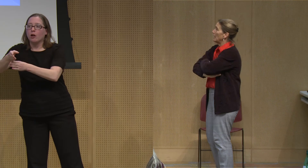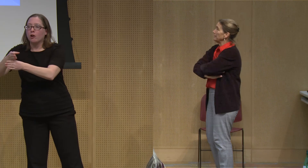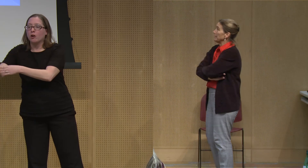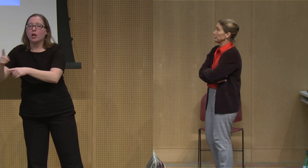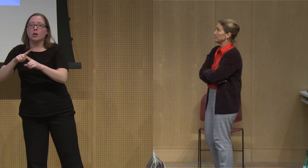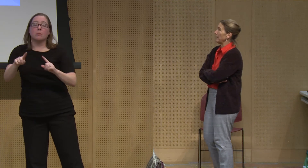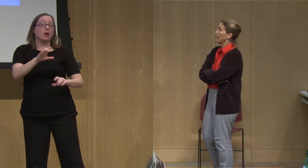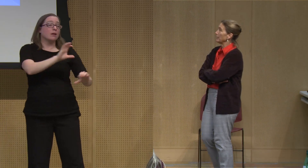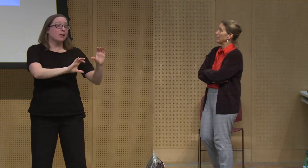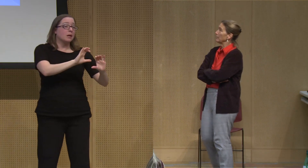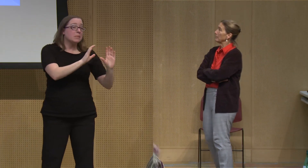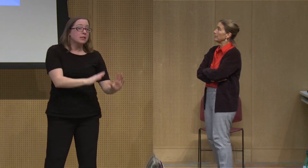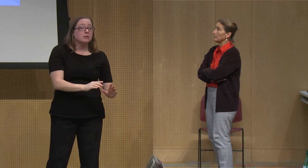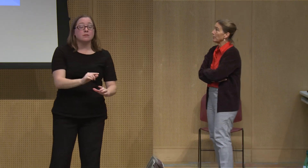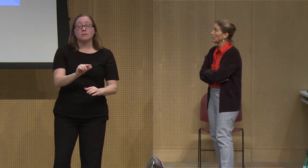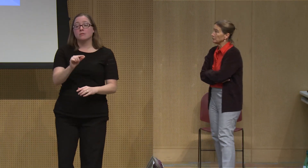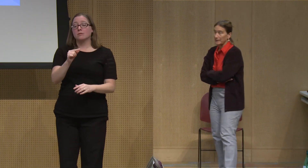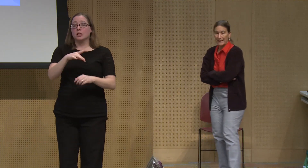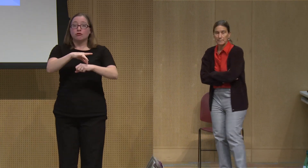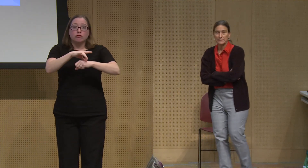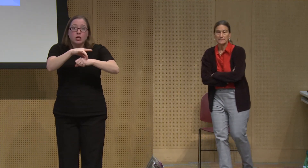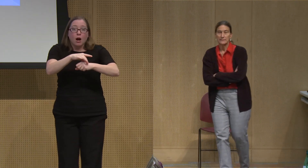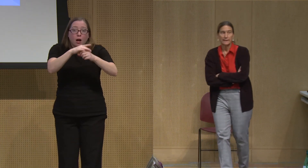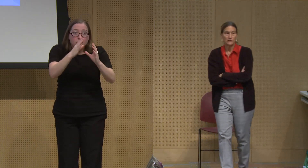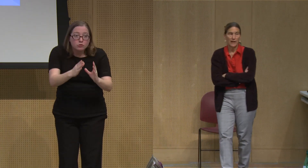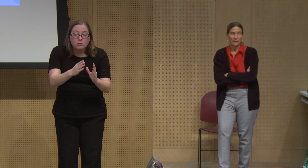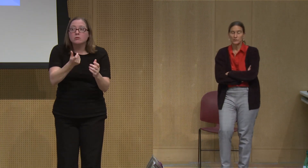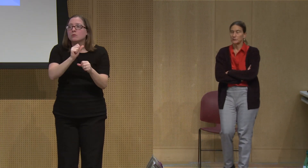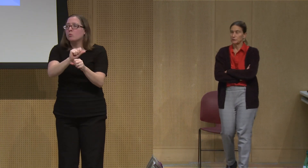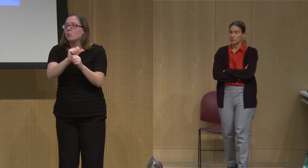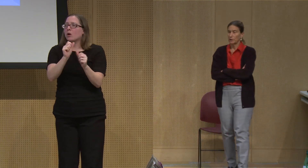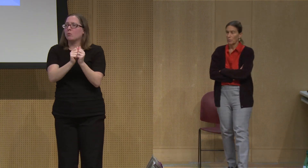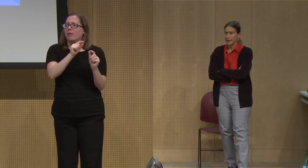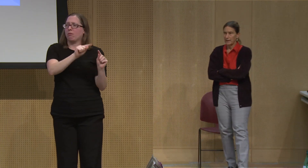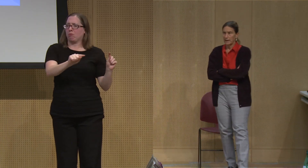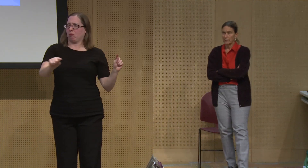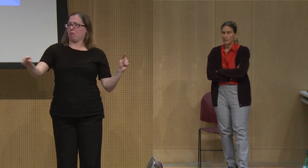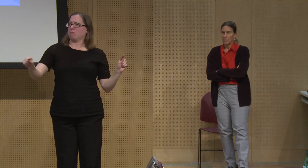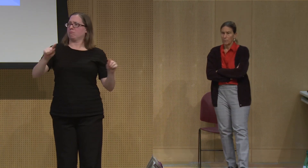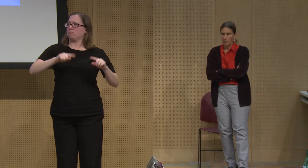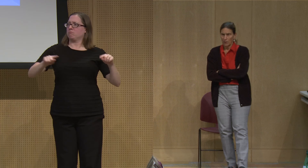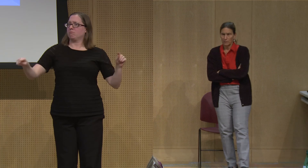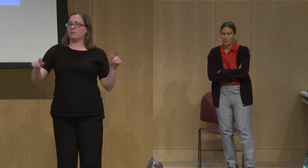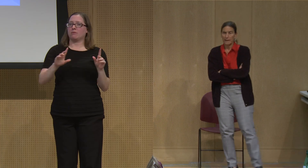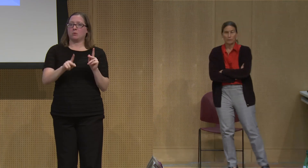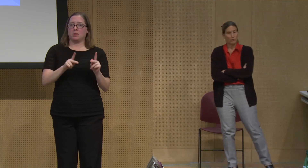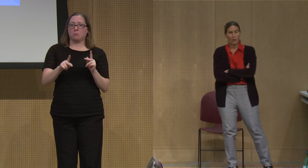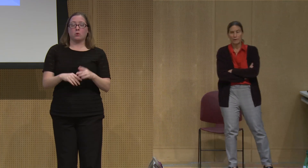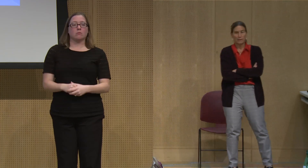IN THE HEALTHCARE FIELD BUT ALSO CHEMISTS AND GEOLOGISTS. IT'S REALLY QUITE A REMARKABLE AND GROWING FIELD.